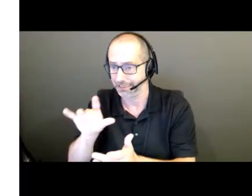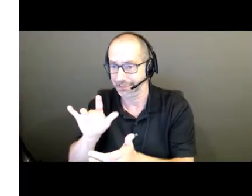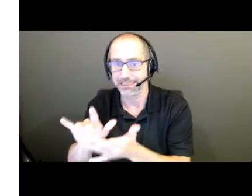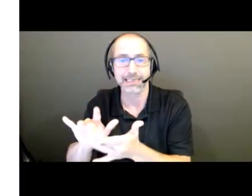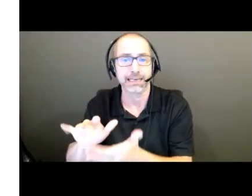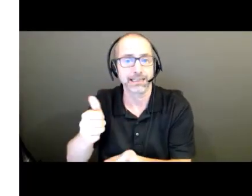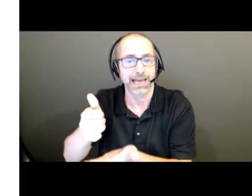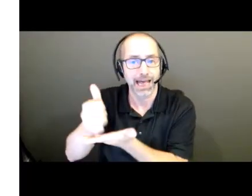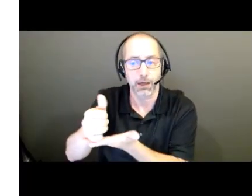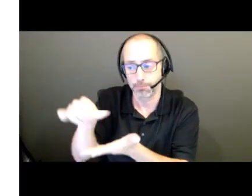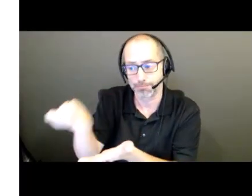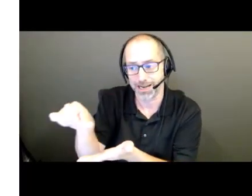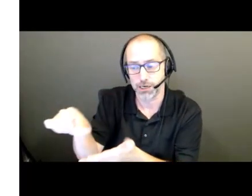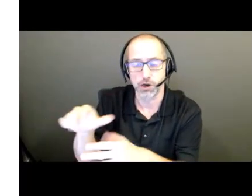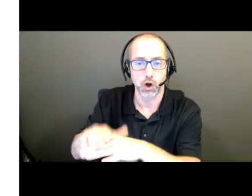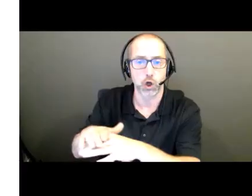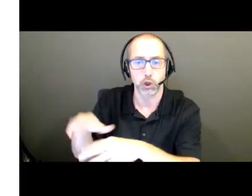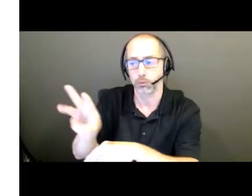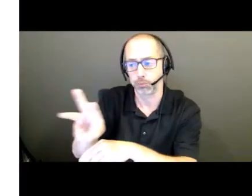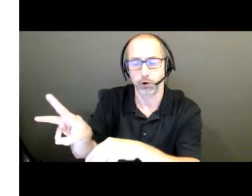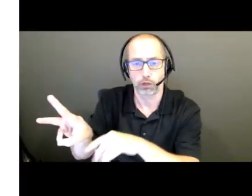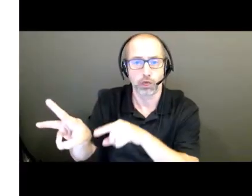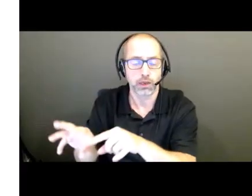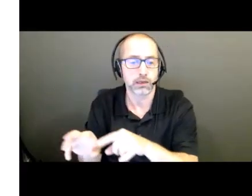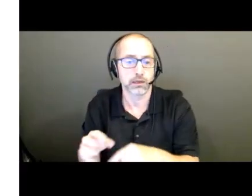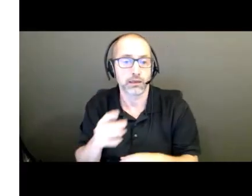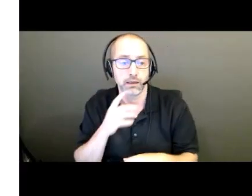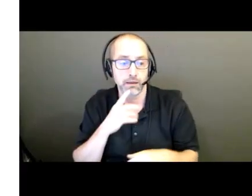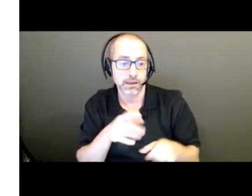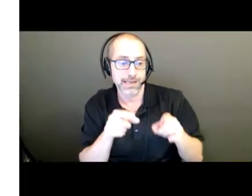It's also important to note that the information in these slides is accurate at